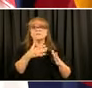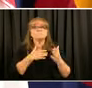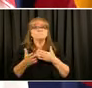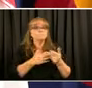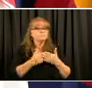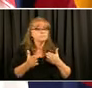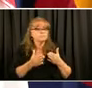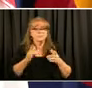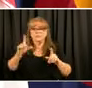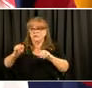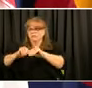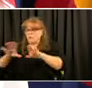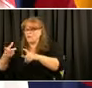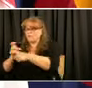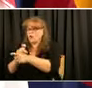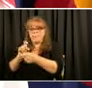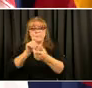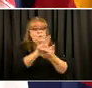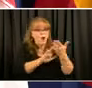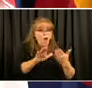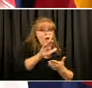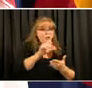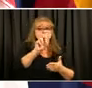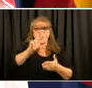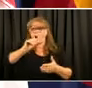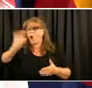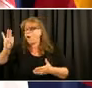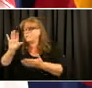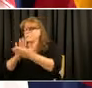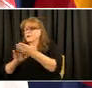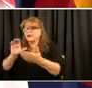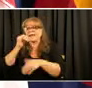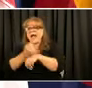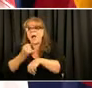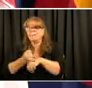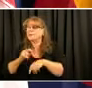acceleration of disease transmission you know universities are unique environments and that